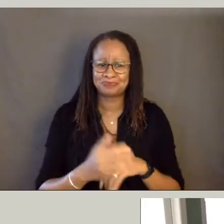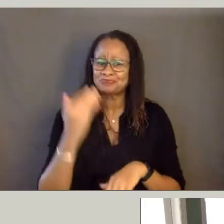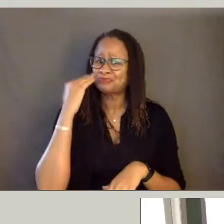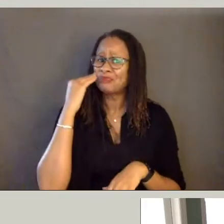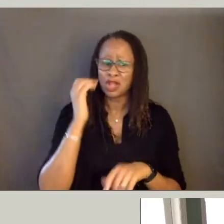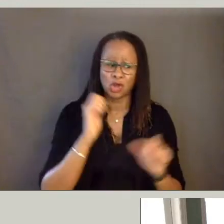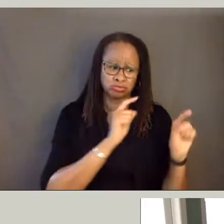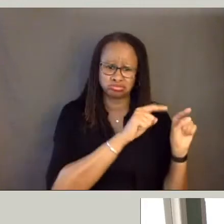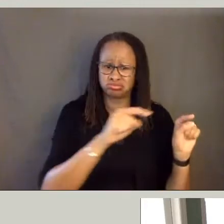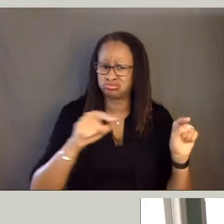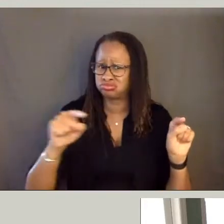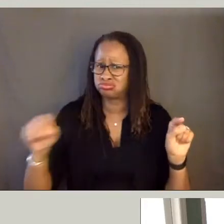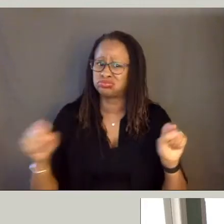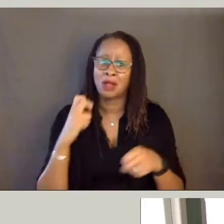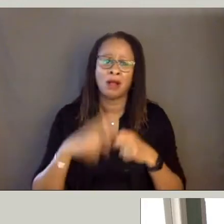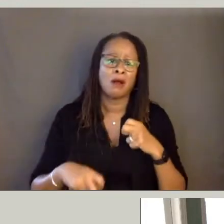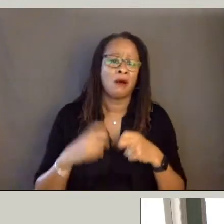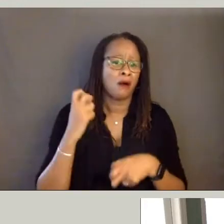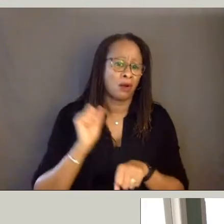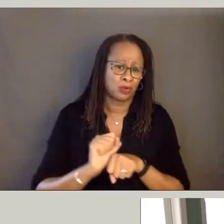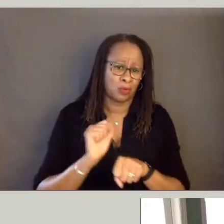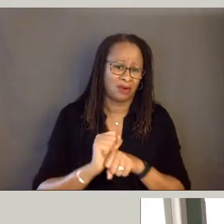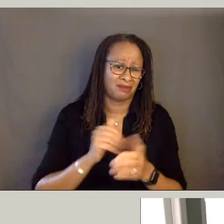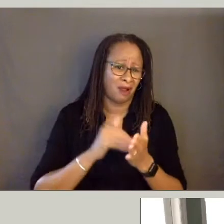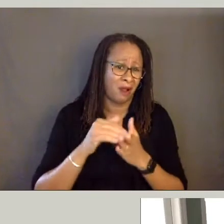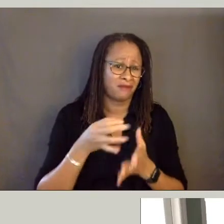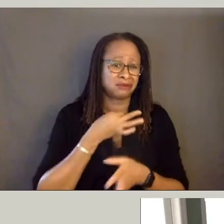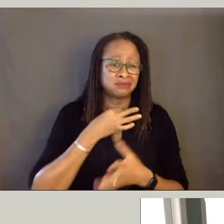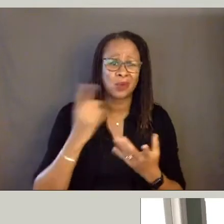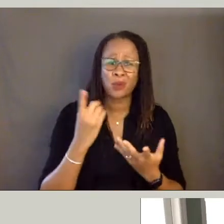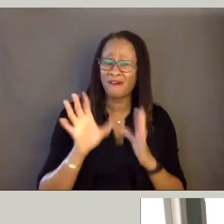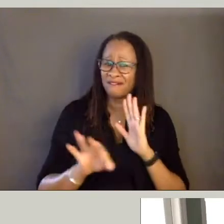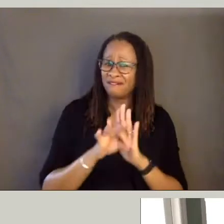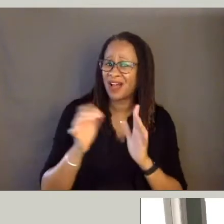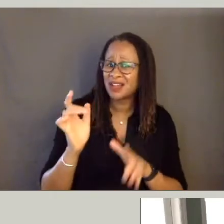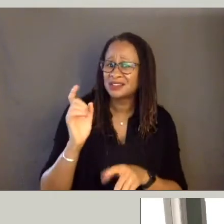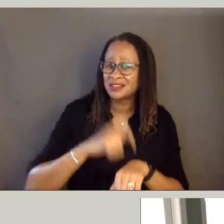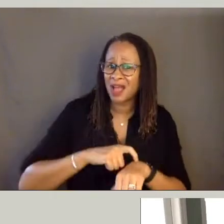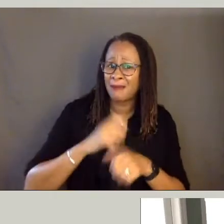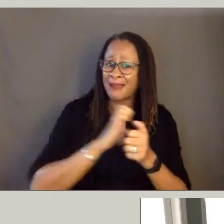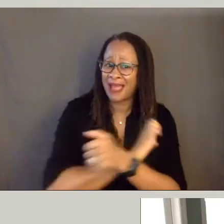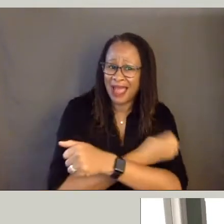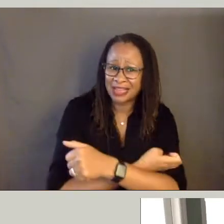and I often wonder where we can find the time, and the energy, and the resources